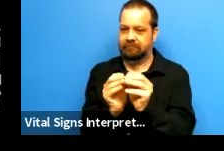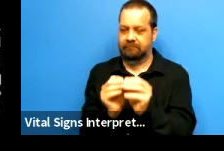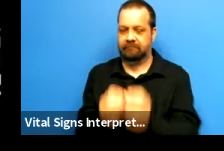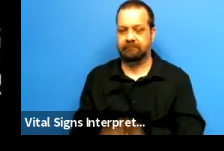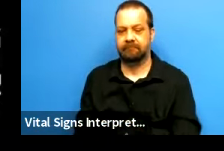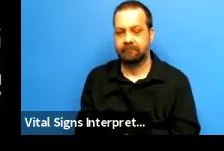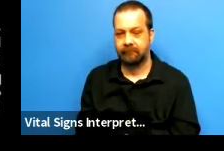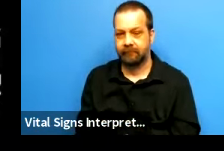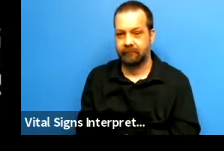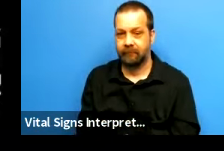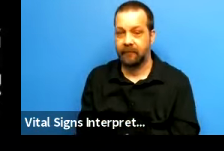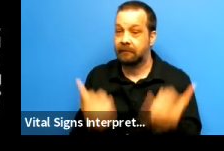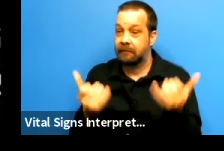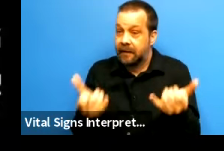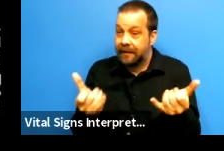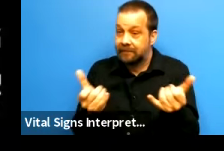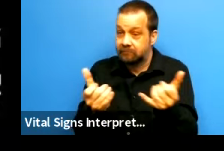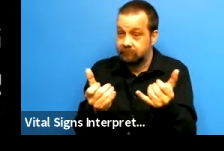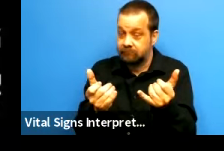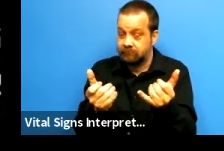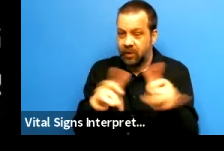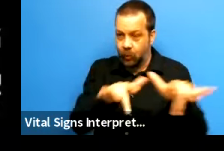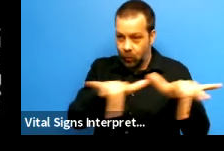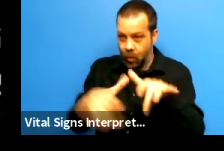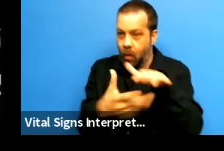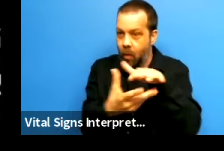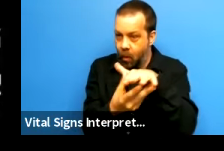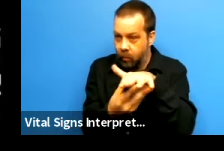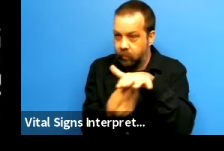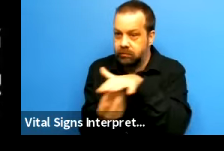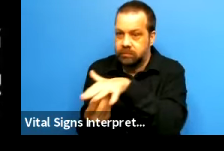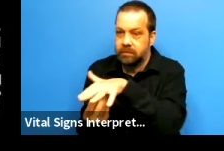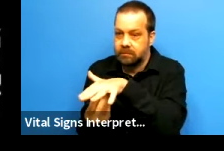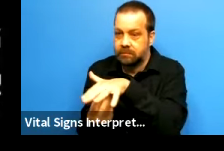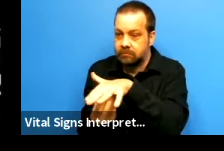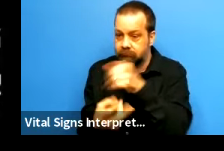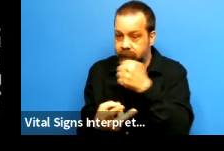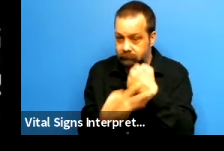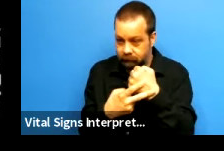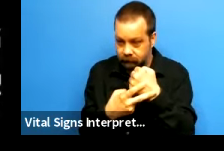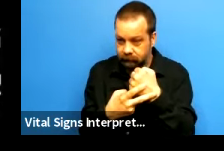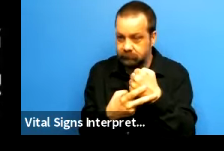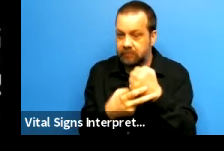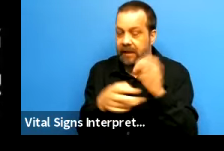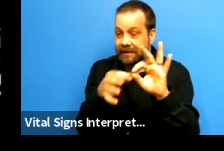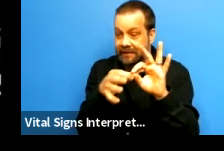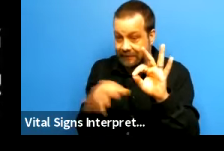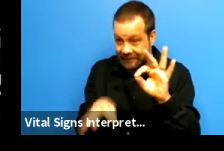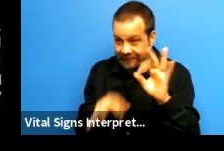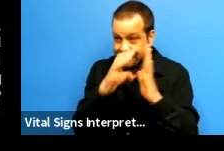today's webinar is being recorded. The webinar recording, the transcript, as well as this accessible